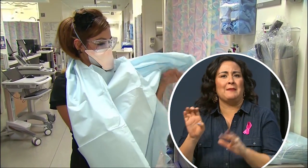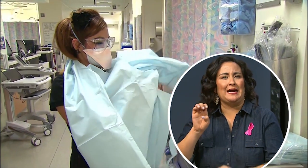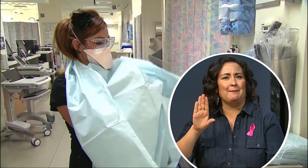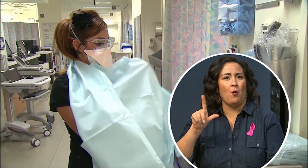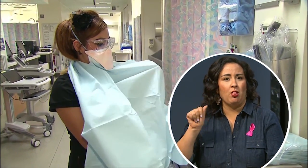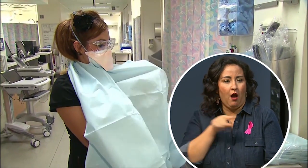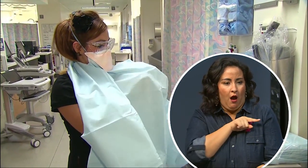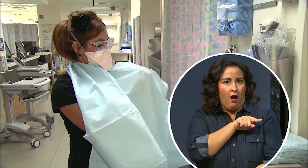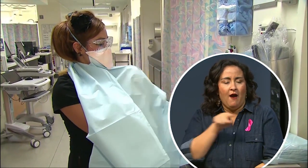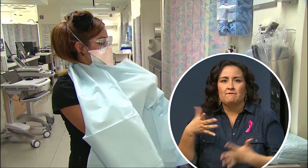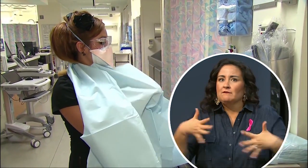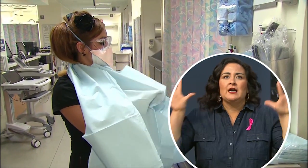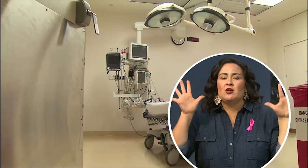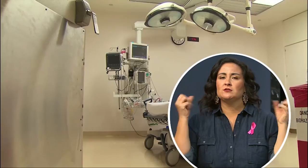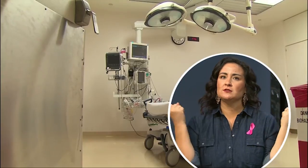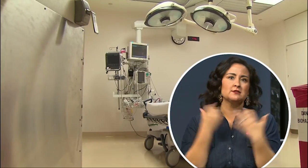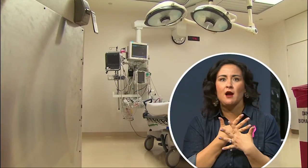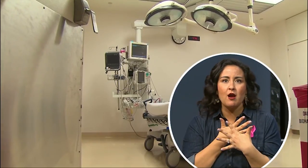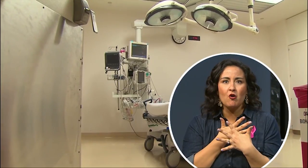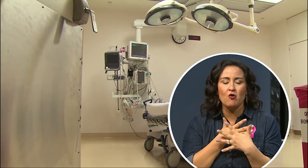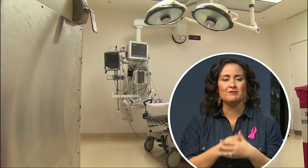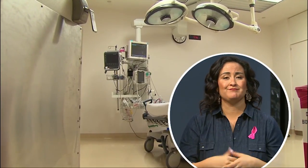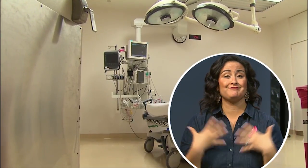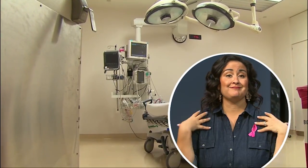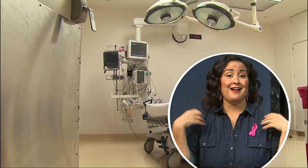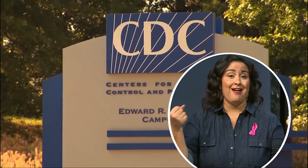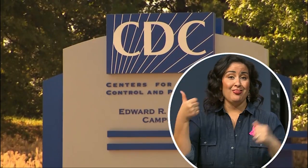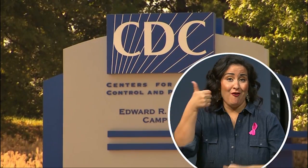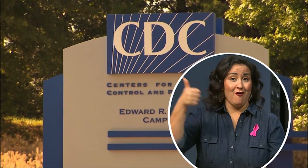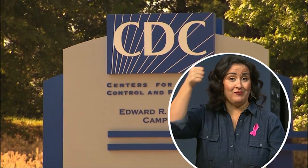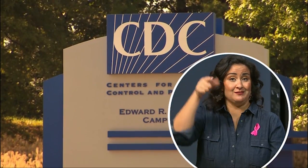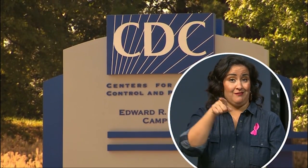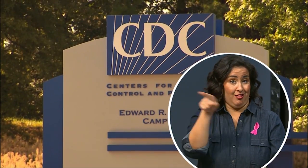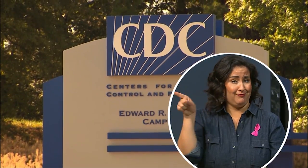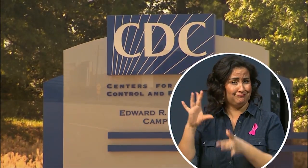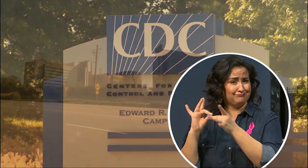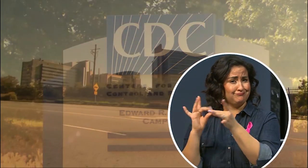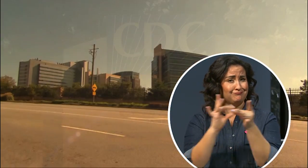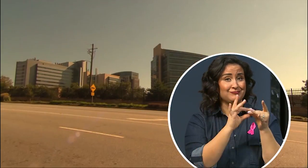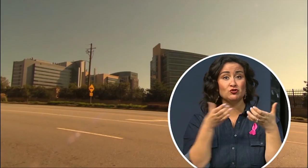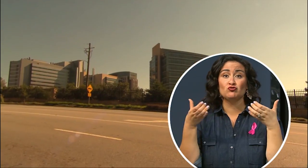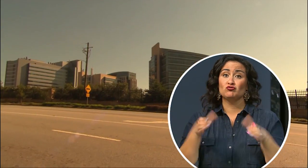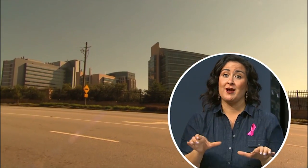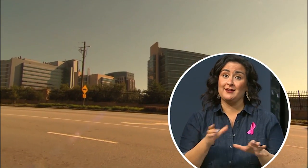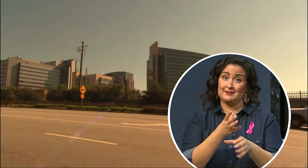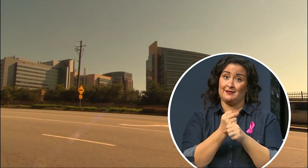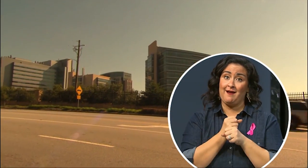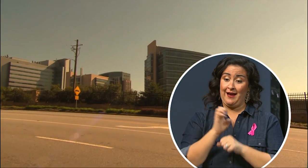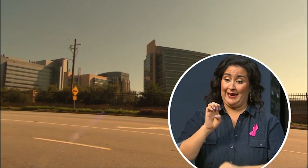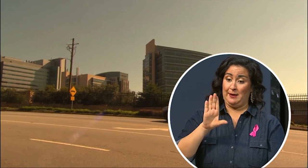you’ve got yourself a real virus storm. Health officials say that the chance of getting